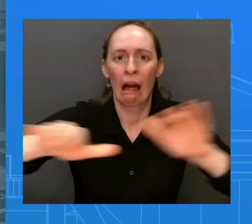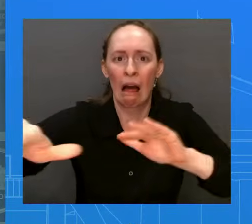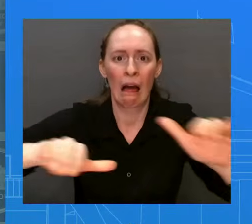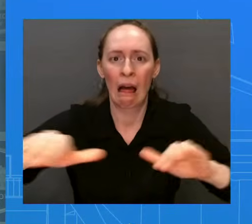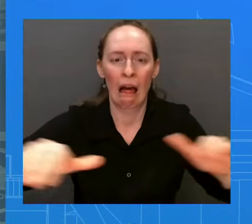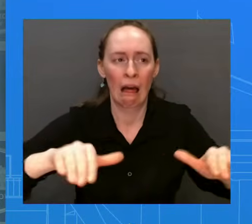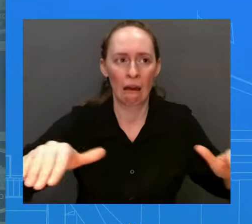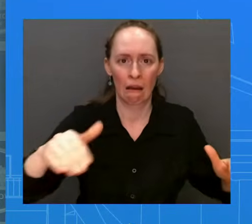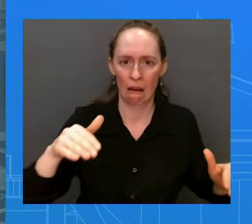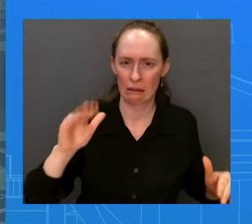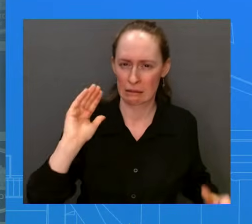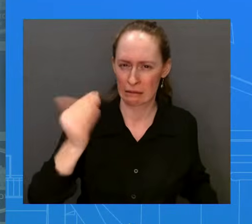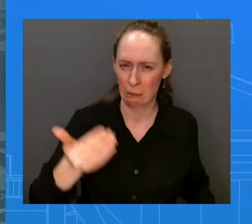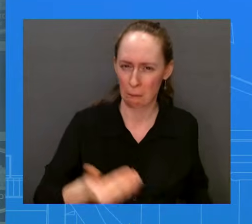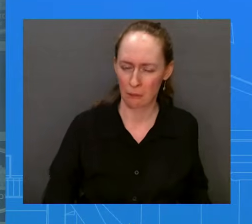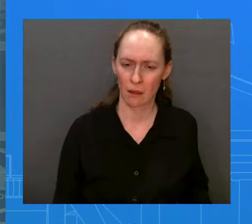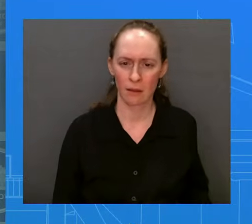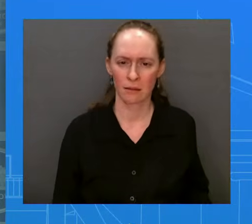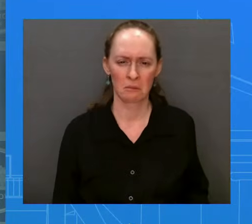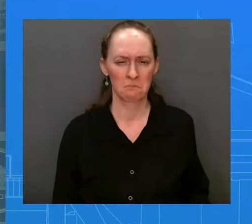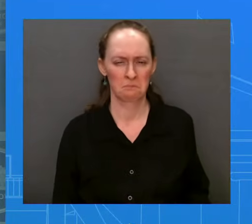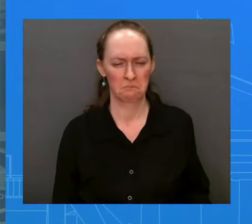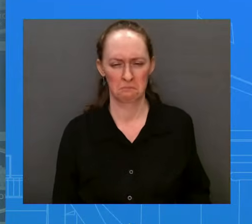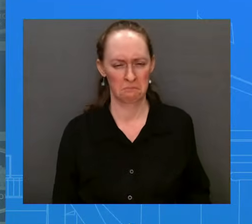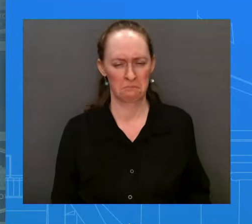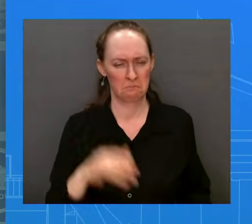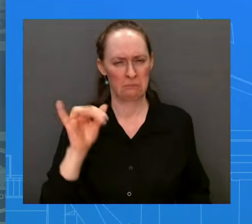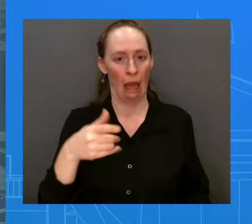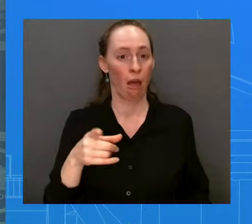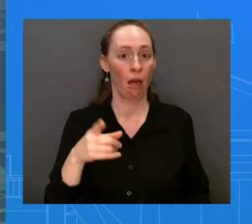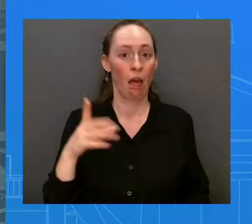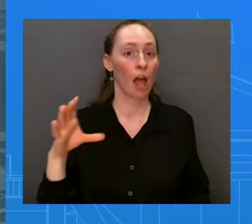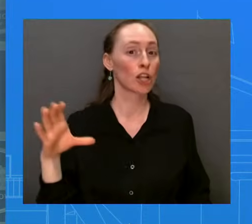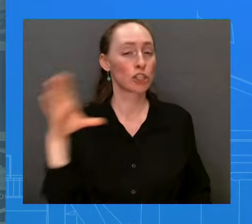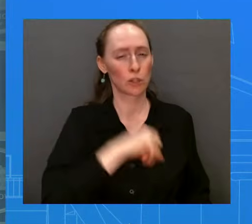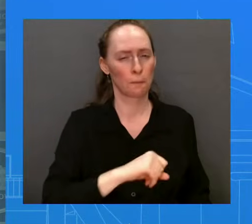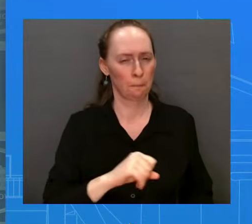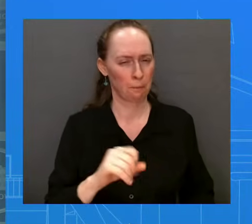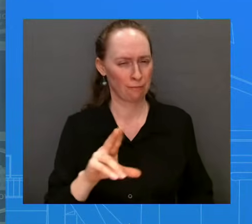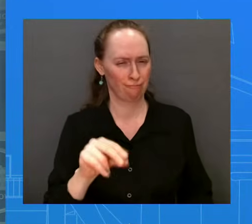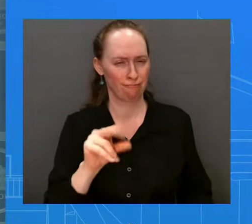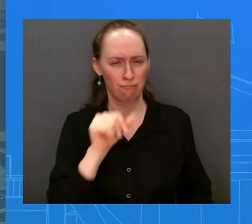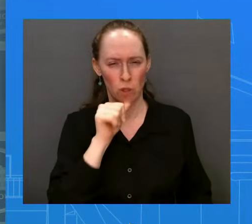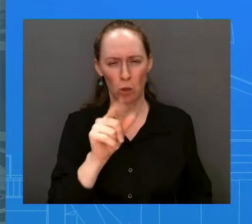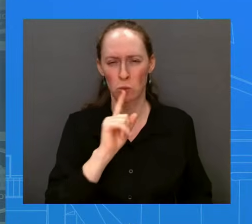Ms. Jean-Pierre: Go ahead, Brian, in the back. The Press: Thank you very much. The President gave the order to shoot down the object